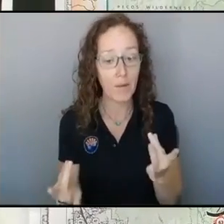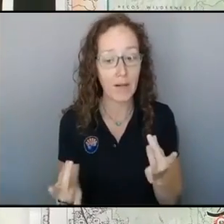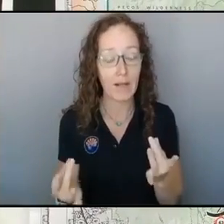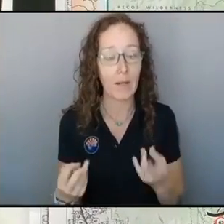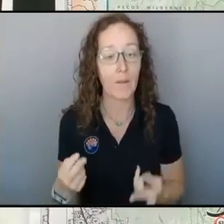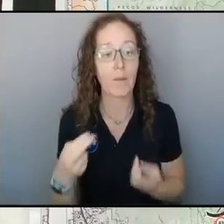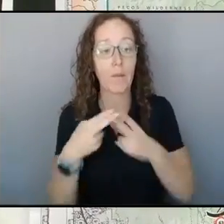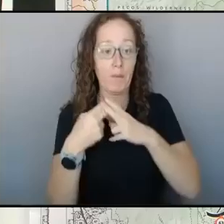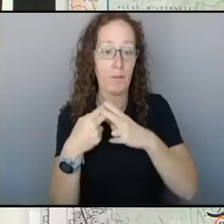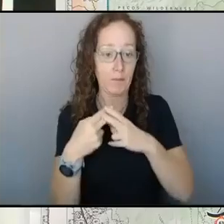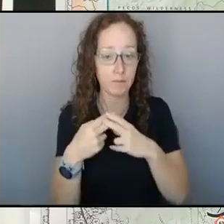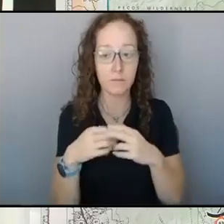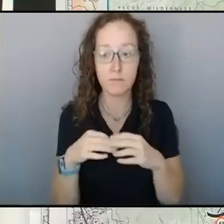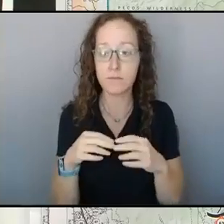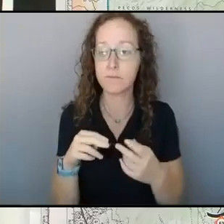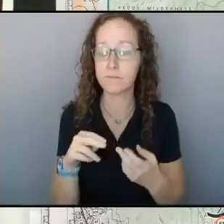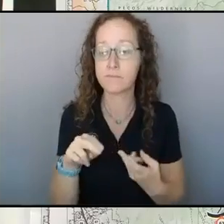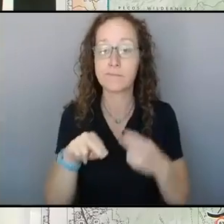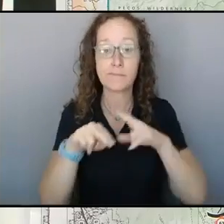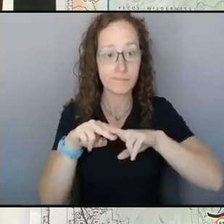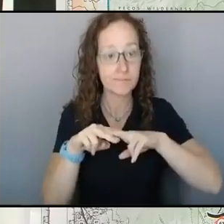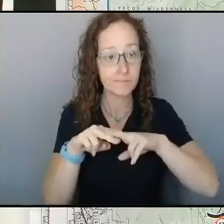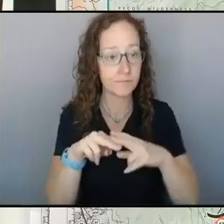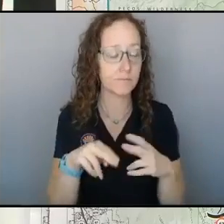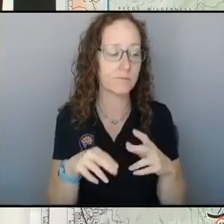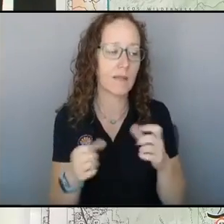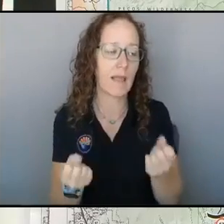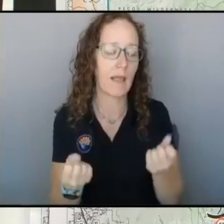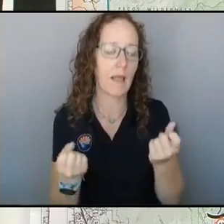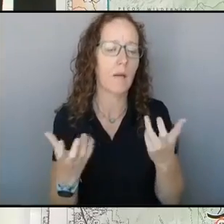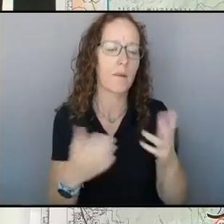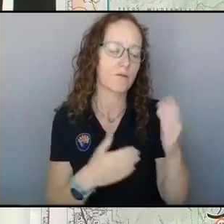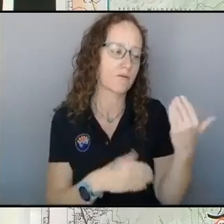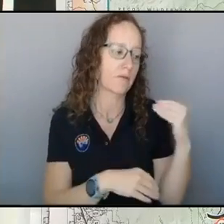moisture was recovered overnight in the 50 to 60%